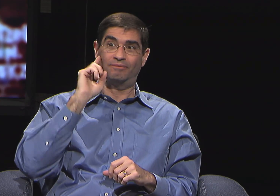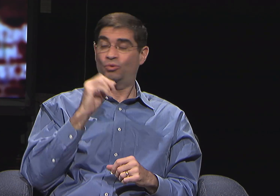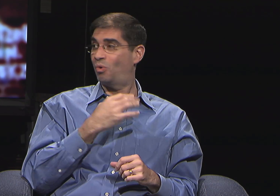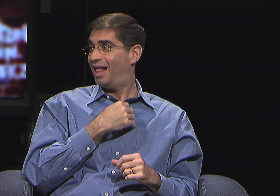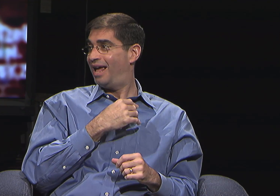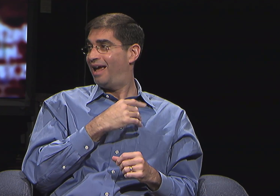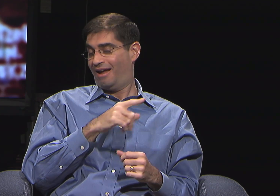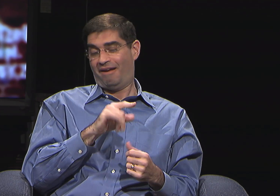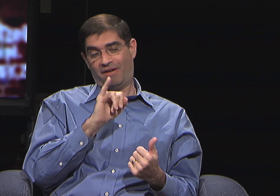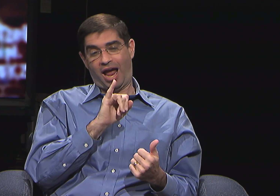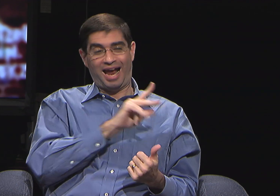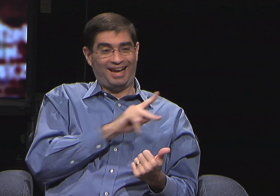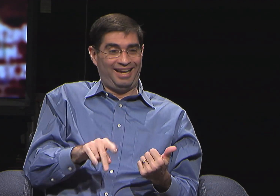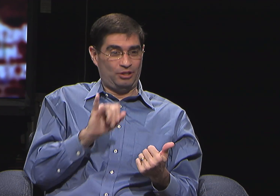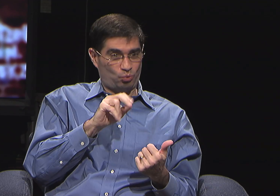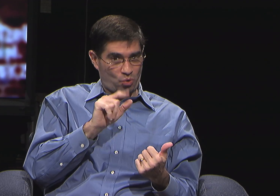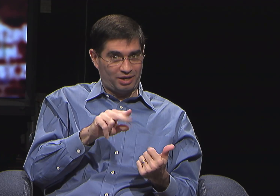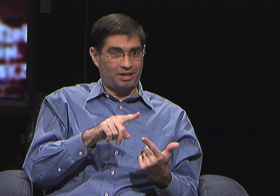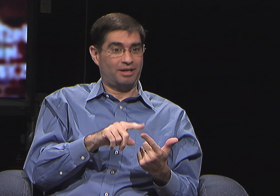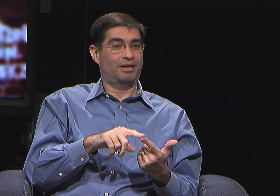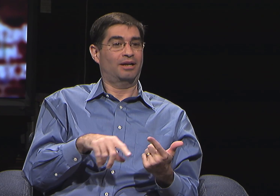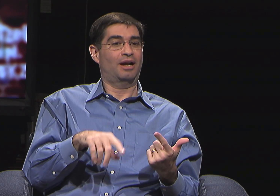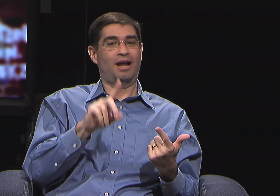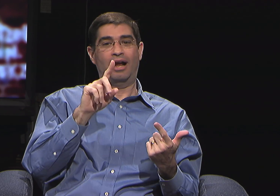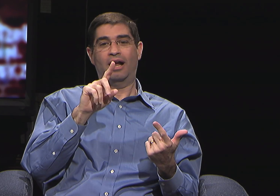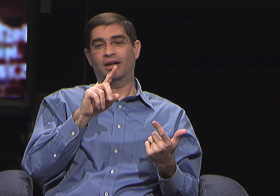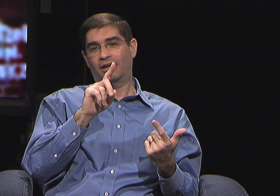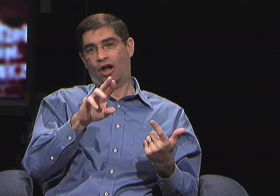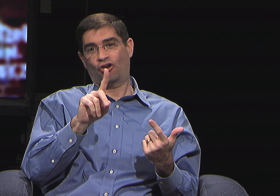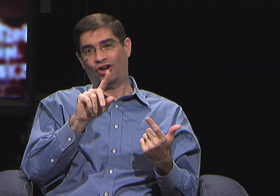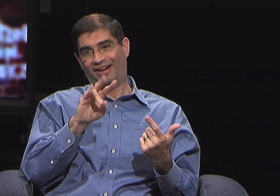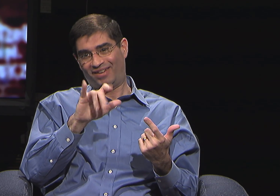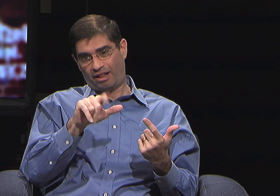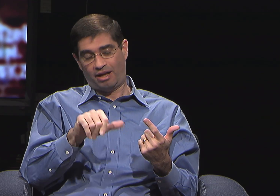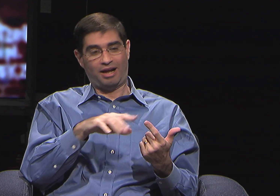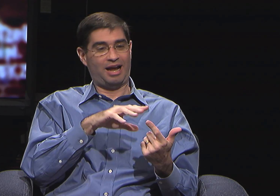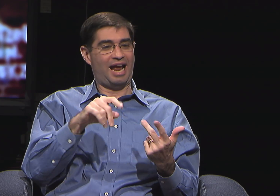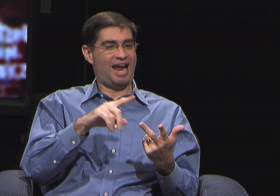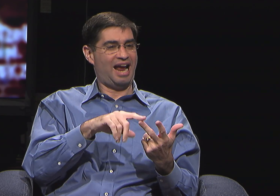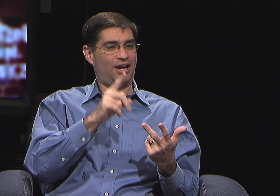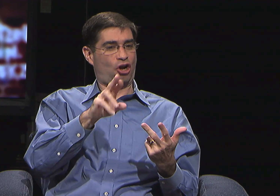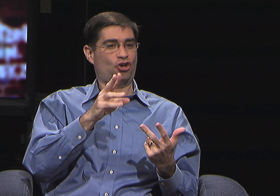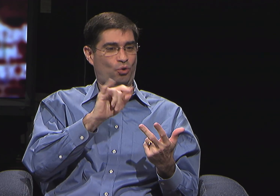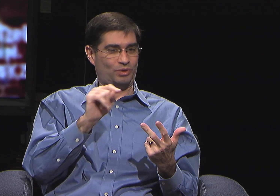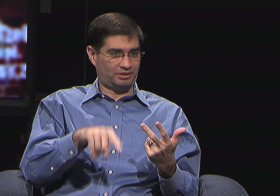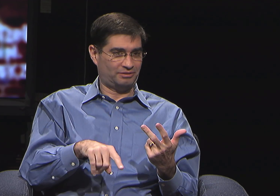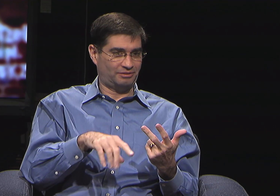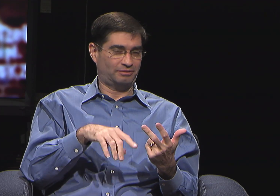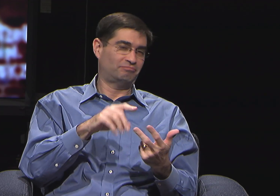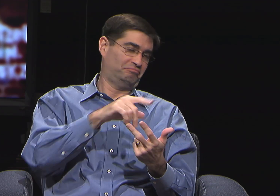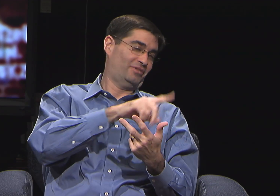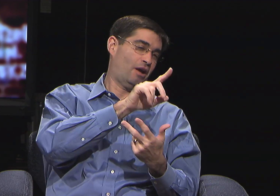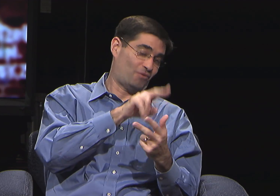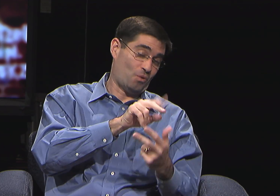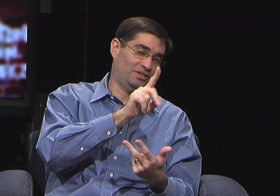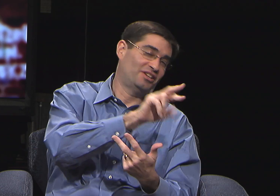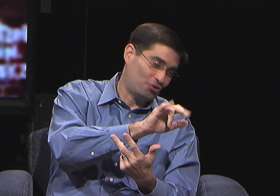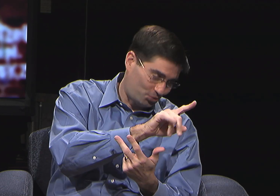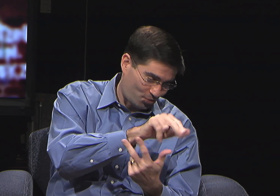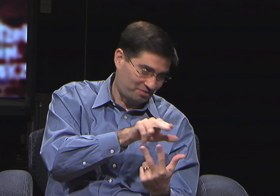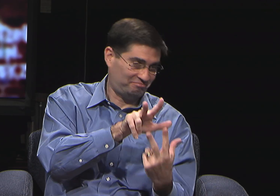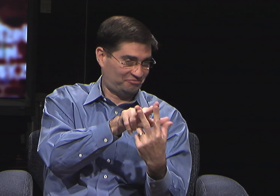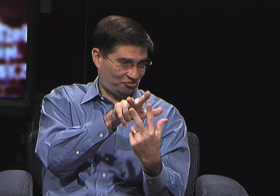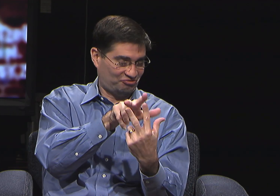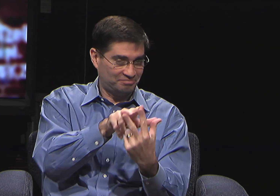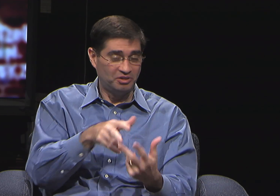Dr. I. King Jordan, Dr. Davila and Dr. Hurwitz.